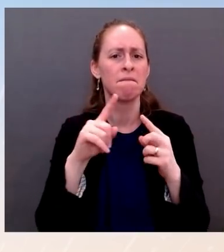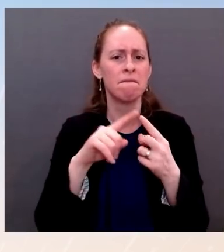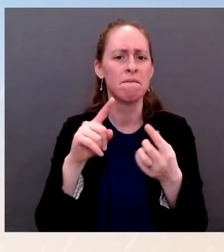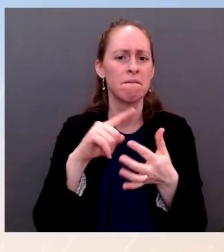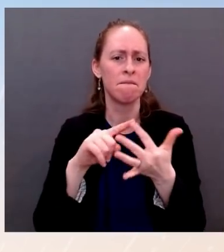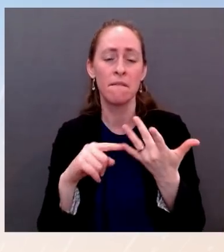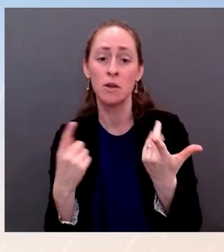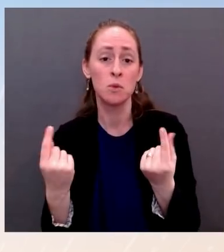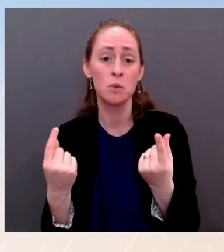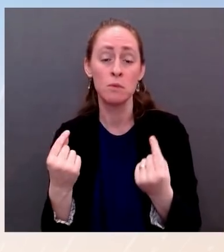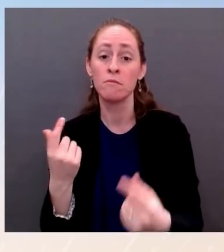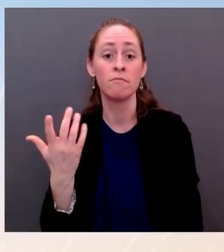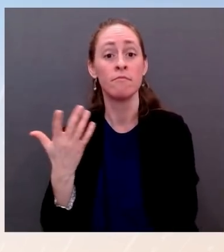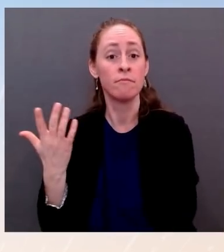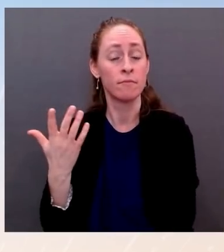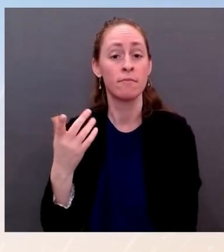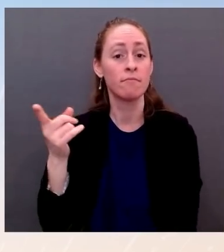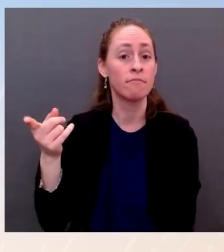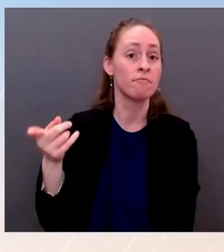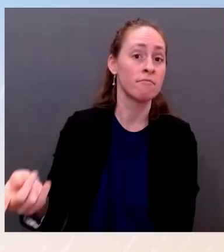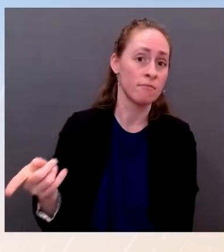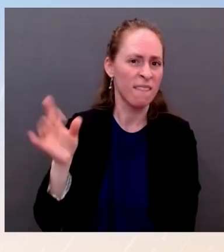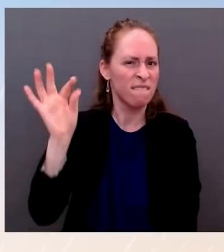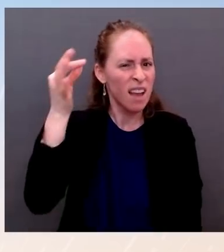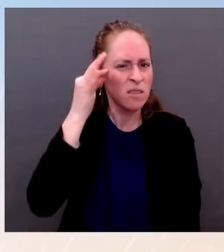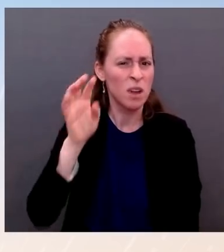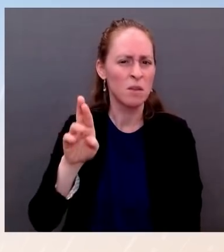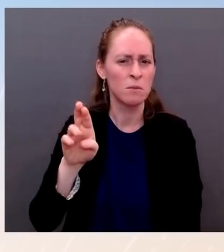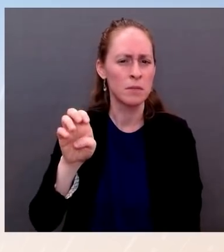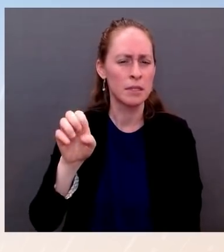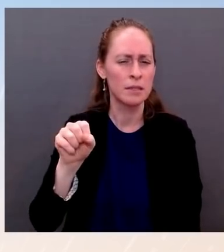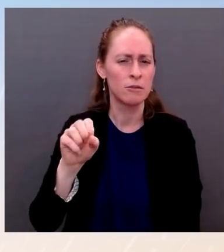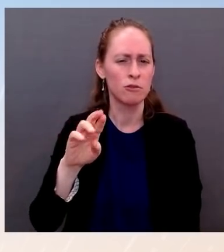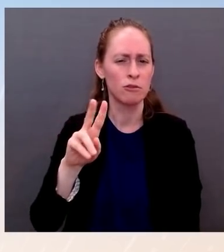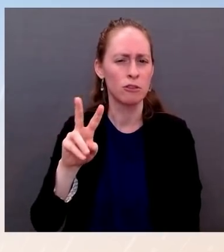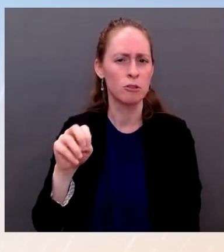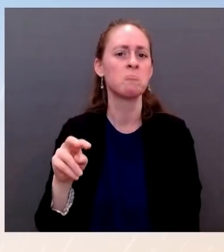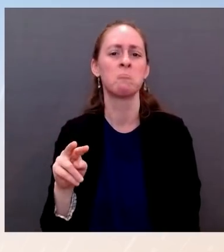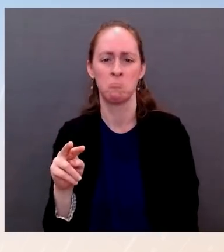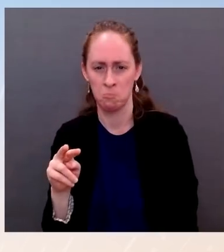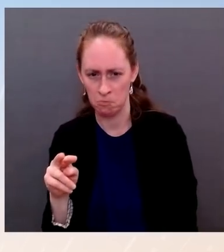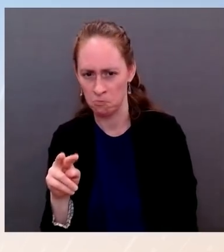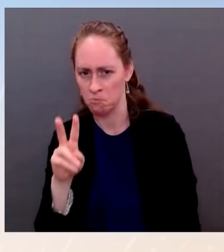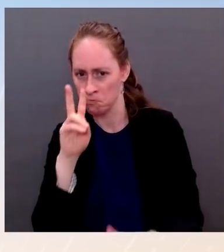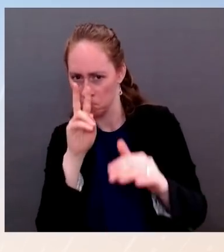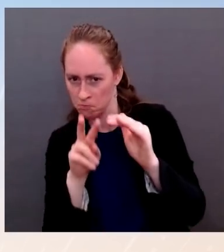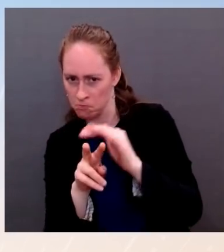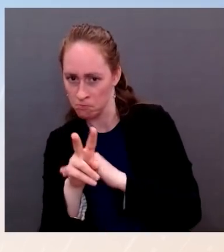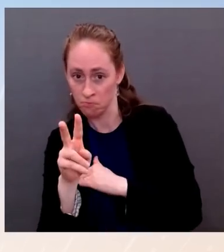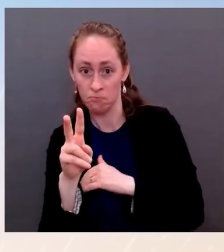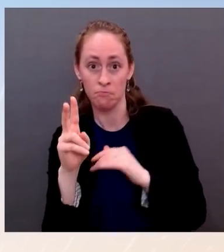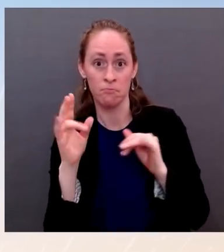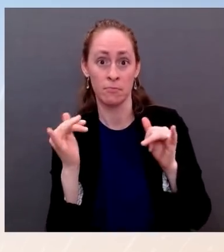will moderate over the course of the year. And the President has also said that he supports the steps that the Federal Reserve -- an independent body --